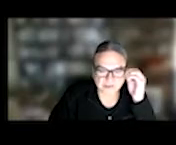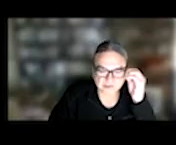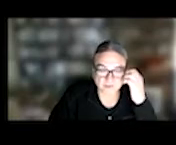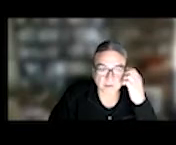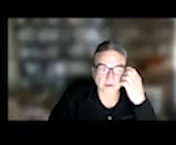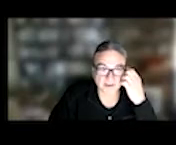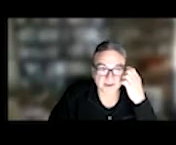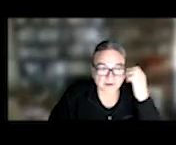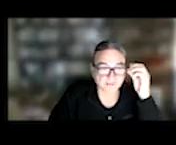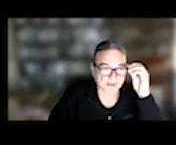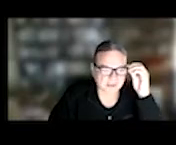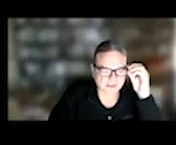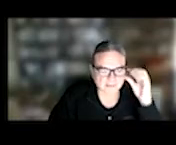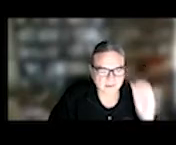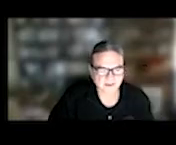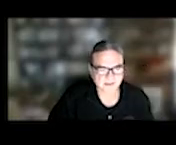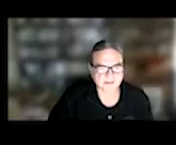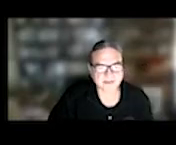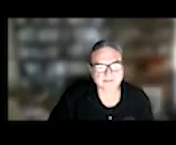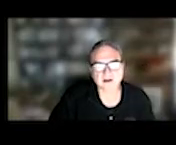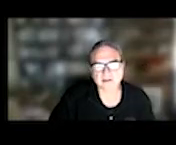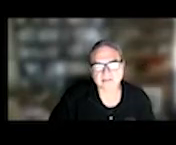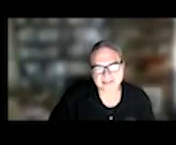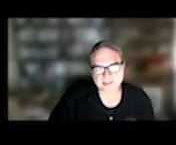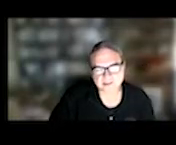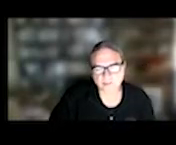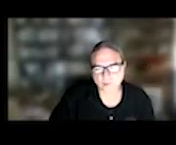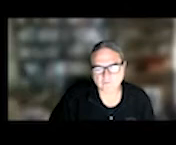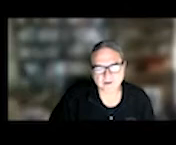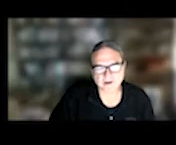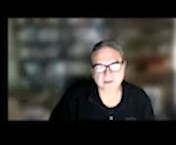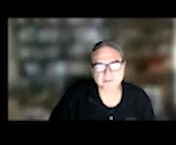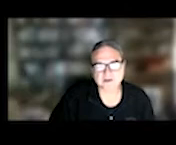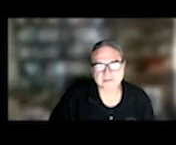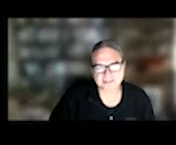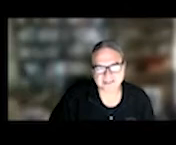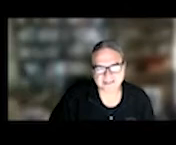U.S are no longer here because of the impact of colonization and warfare and spread of disease.